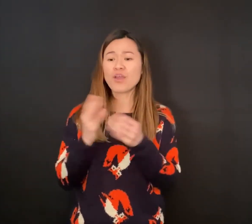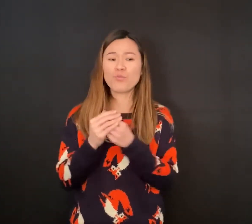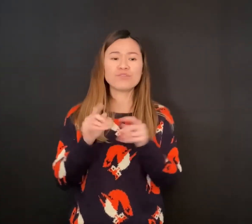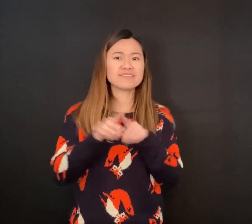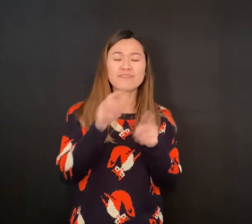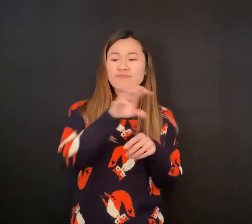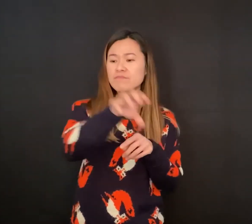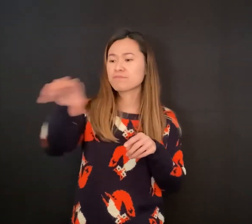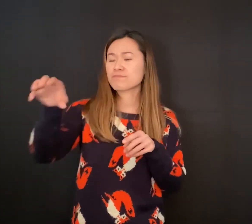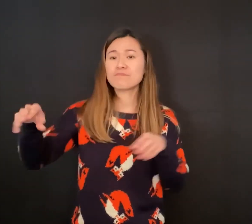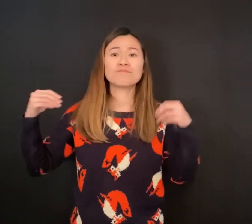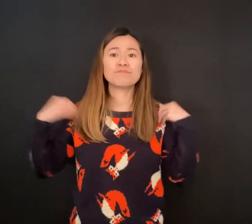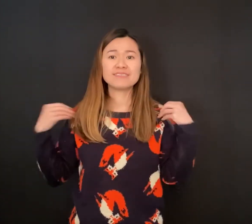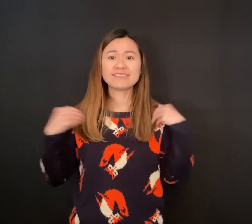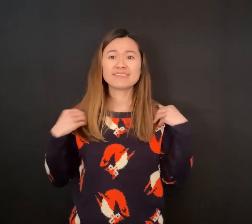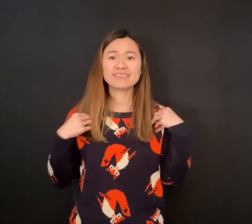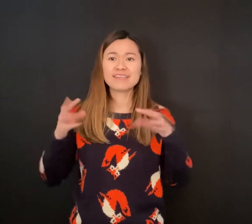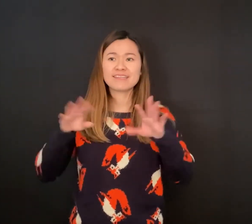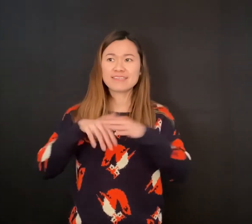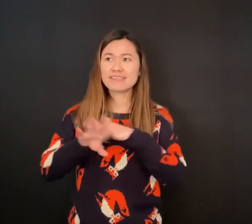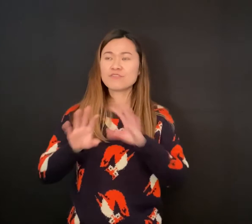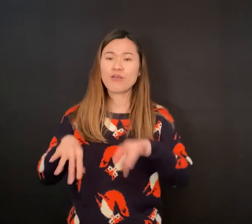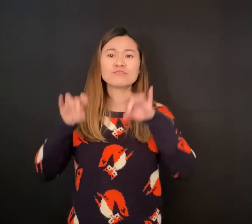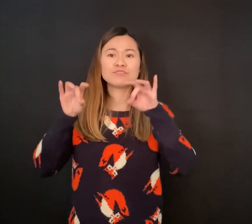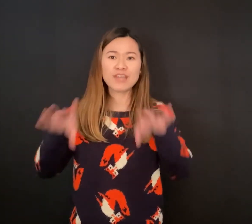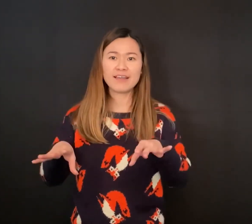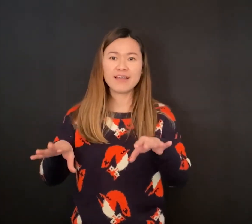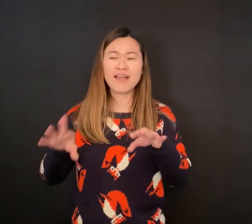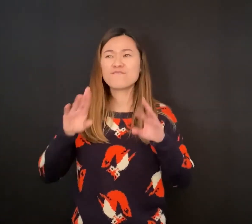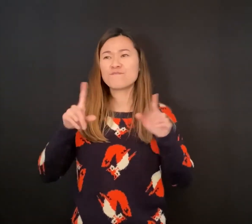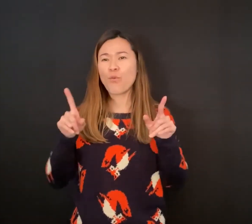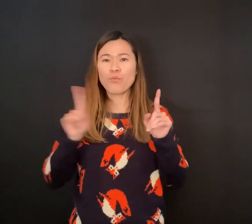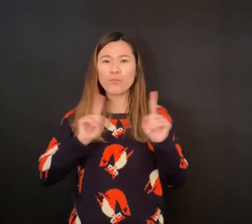We work with businesses all around the country